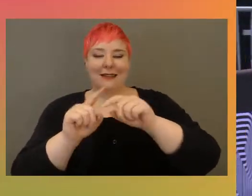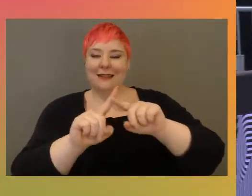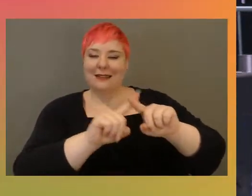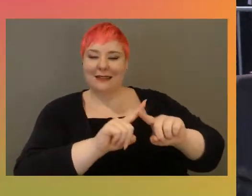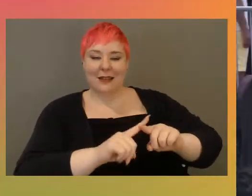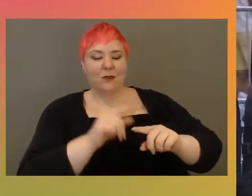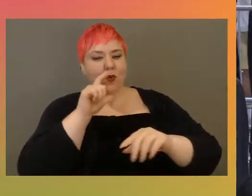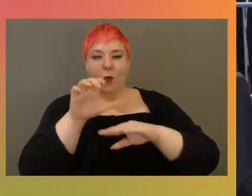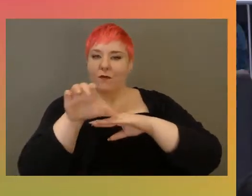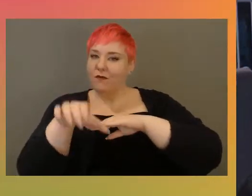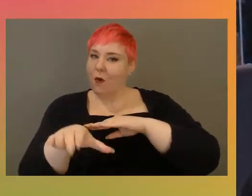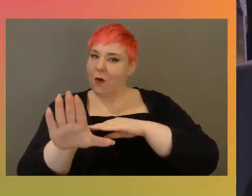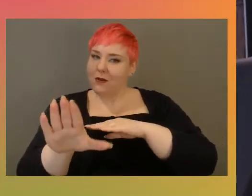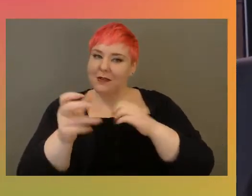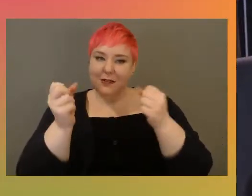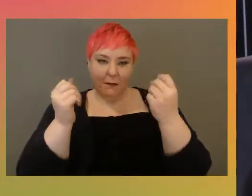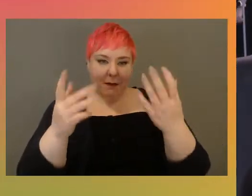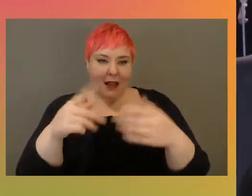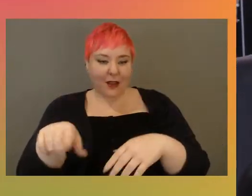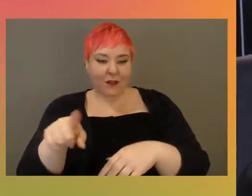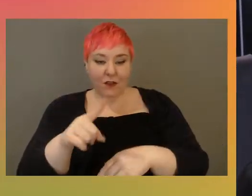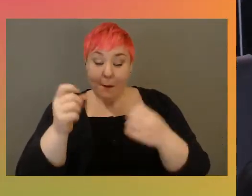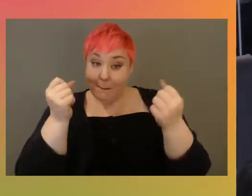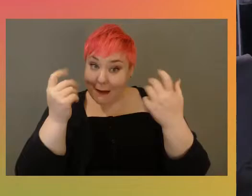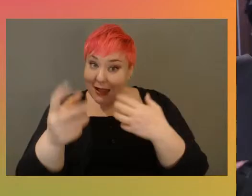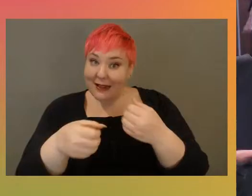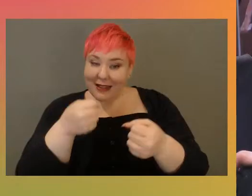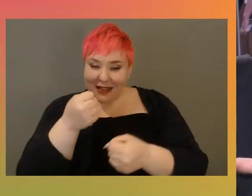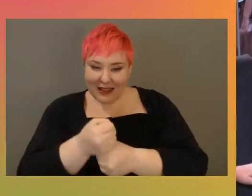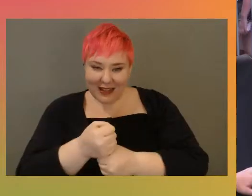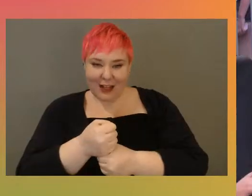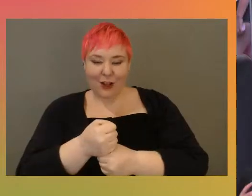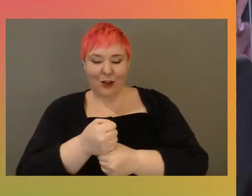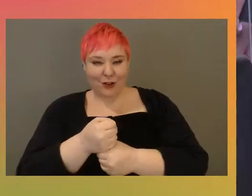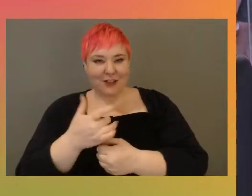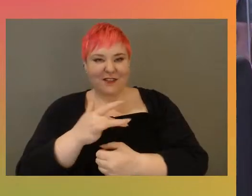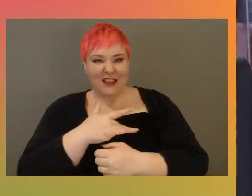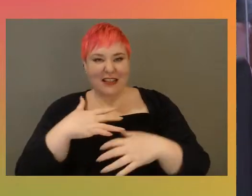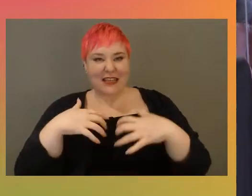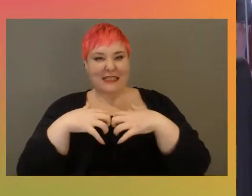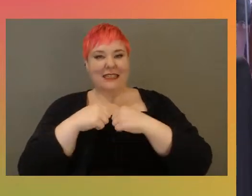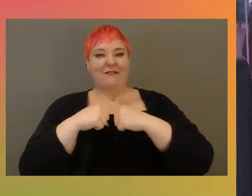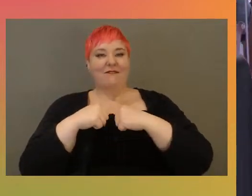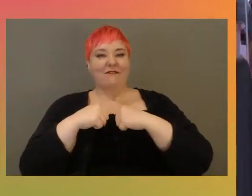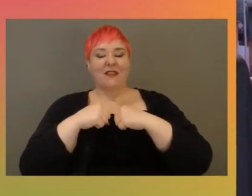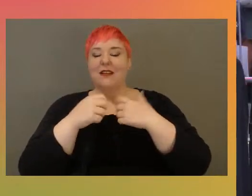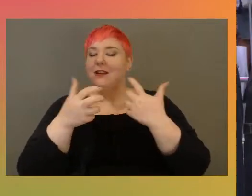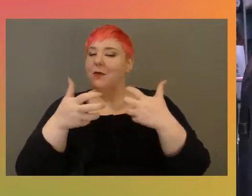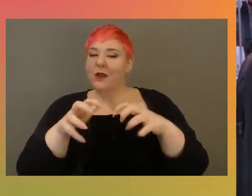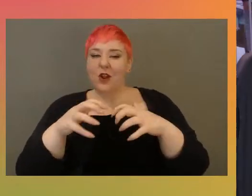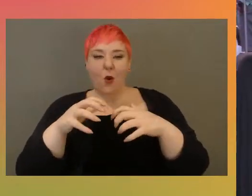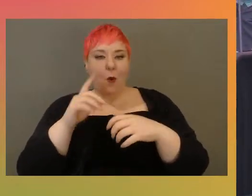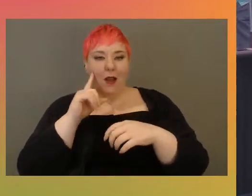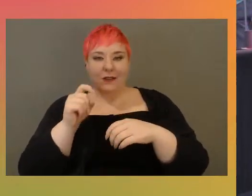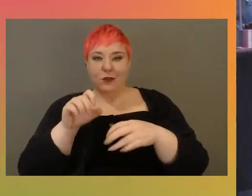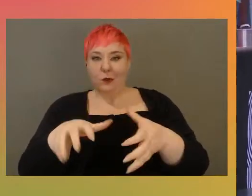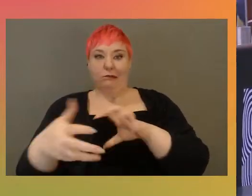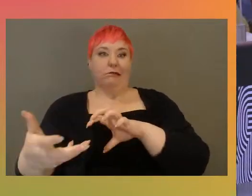WIGGLE A LITTLE BIT FROM SIDE TO SIDE.